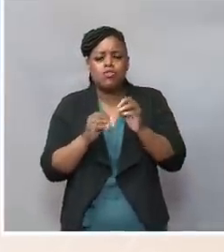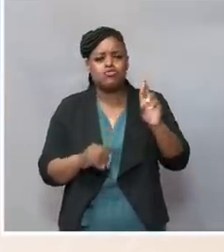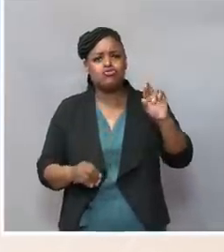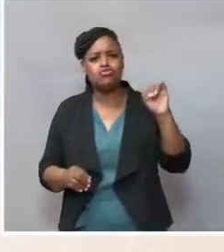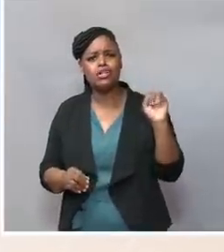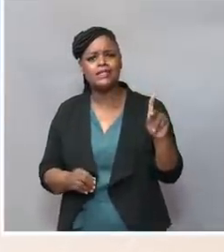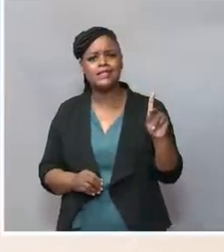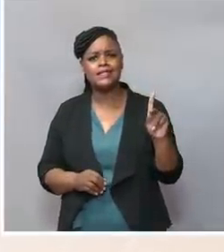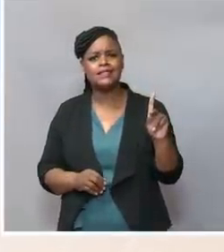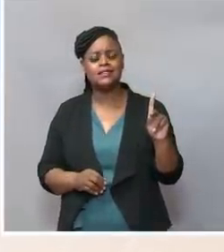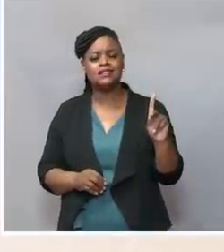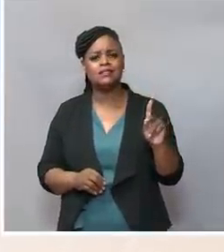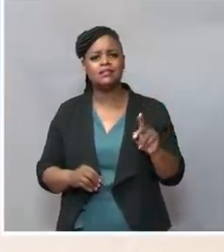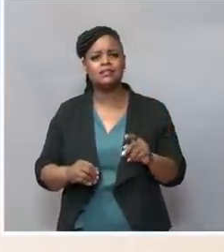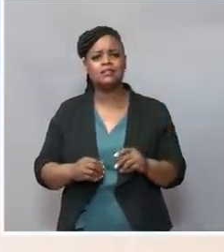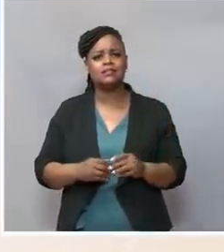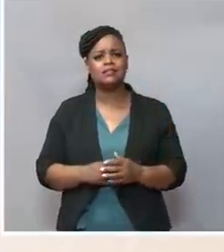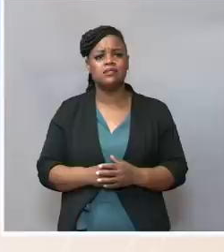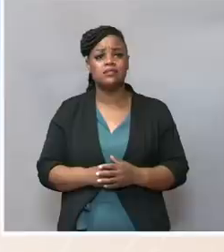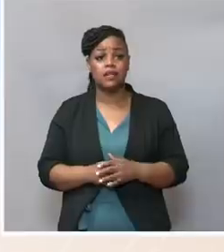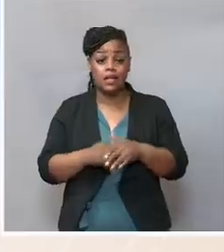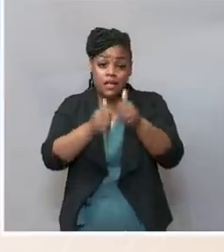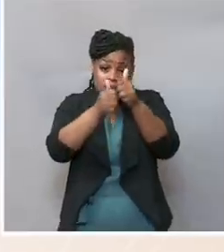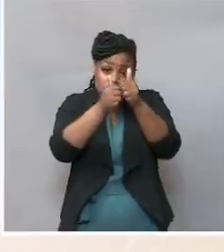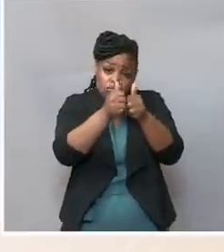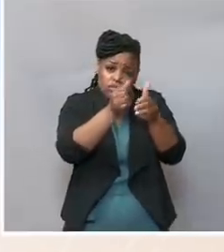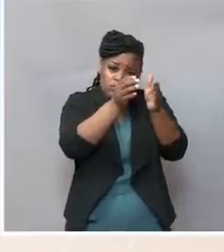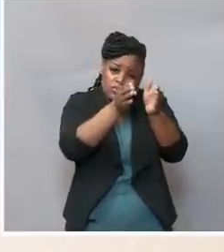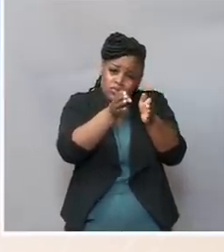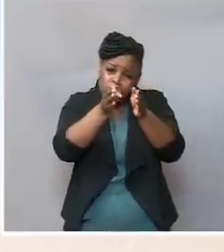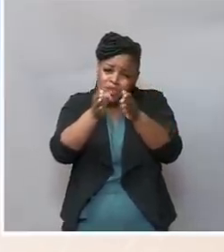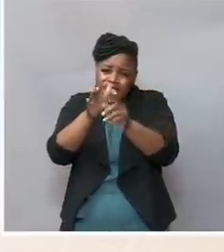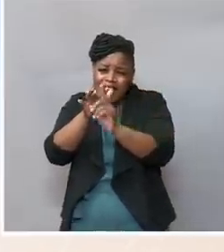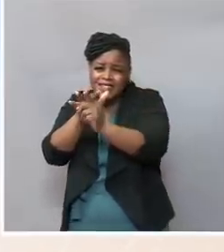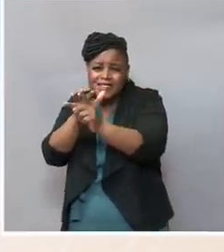each person who escaped from slavery became a part of a network of freedom